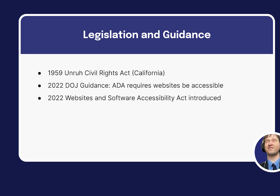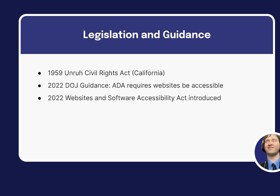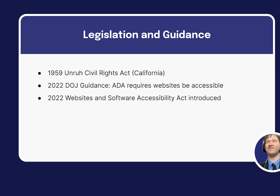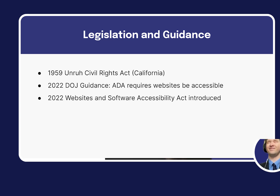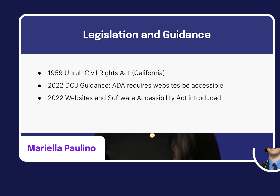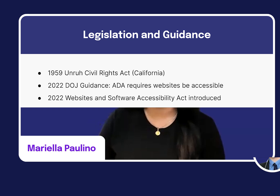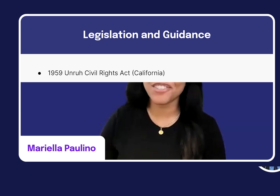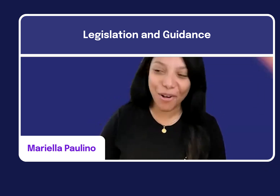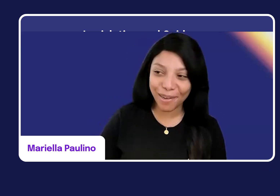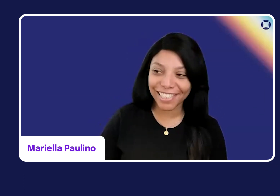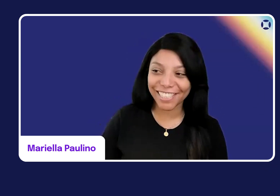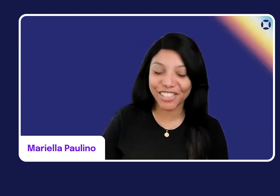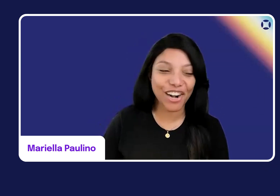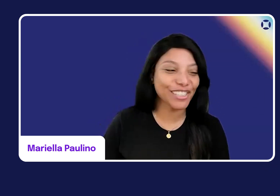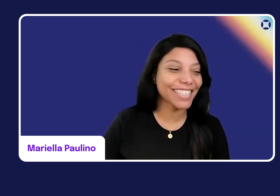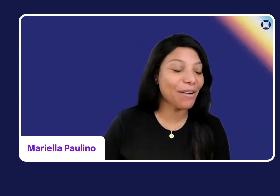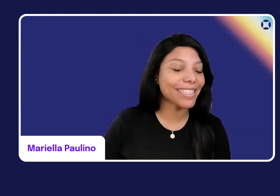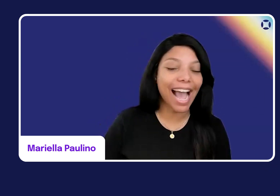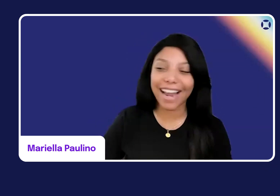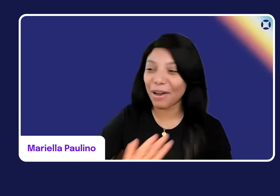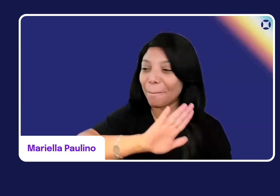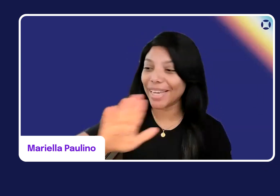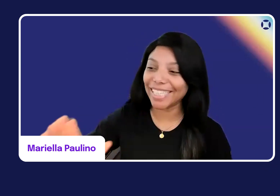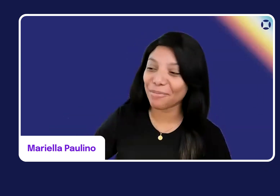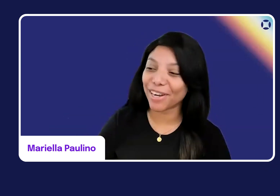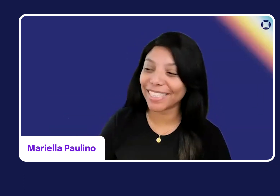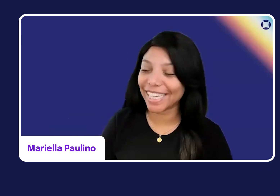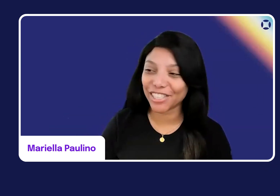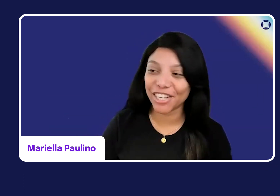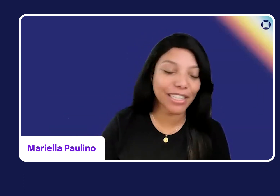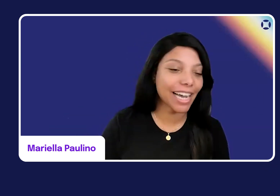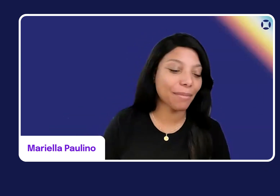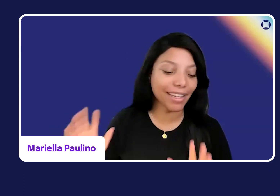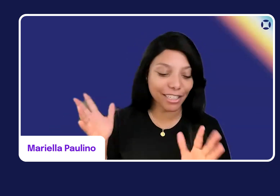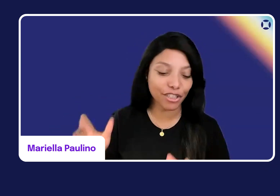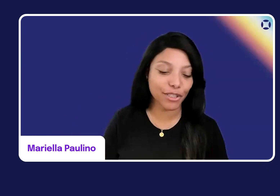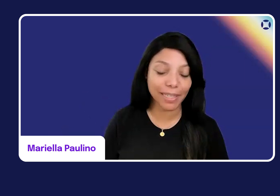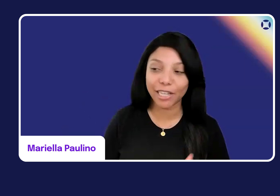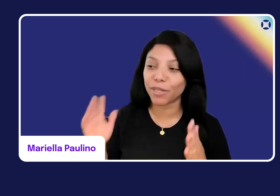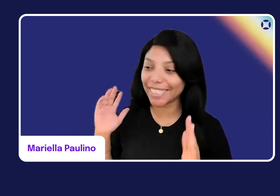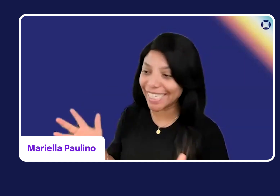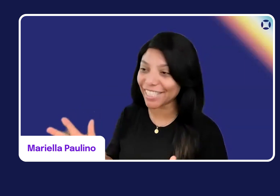Thank you so much, Charles. That was an amazing presentation. Every time I hear you speak or teach,